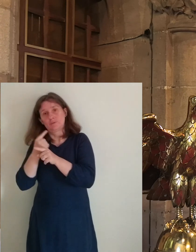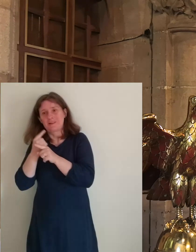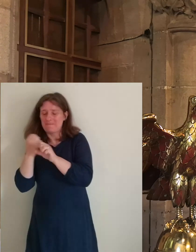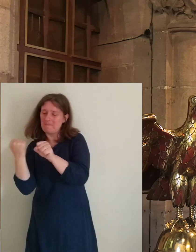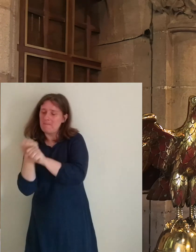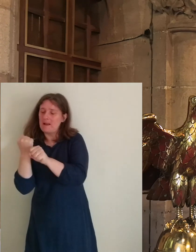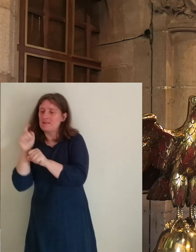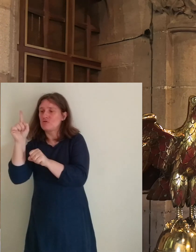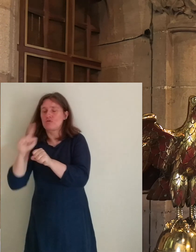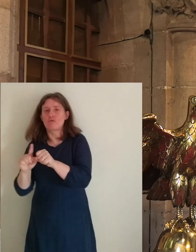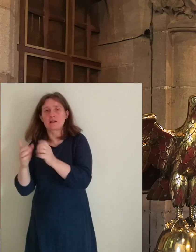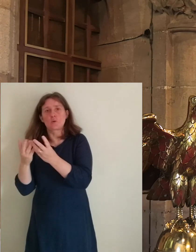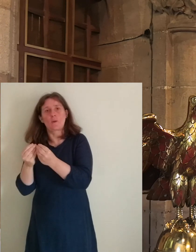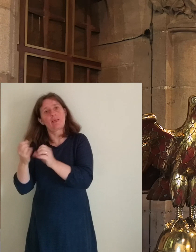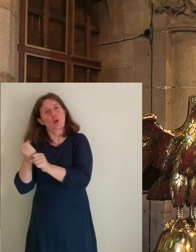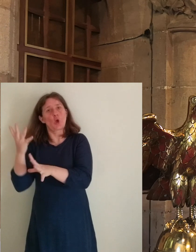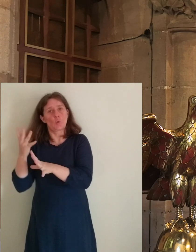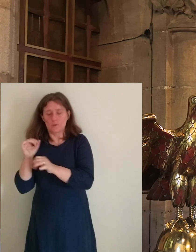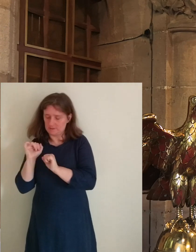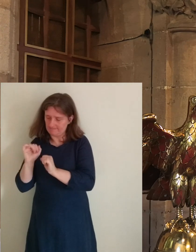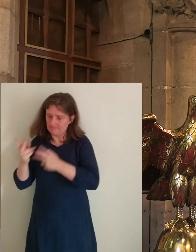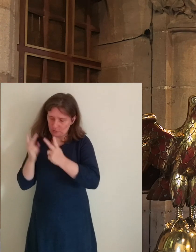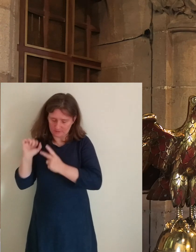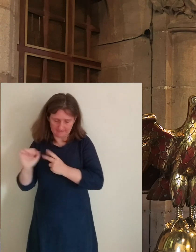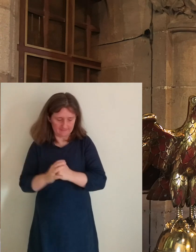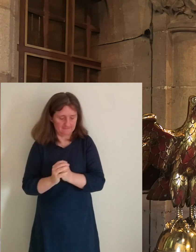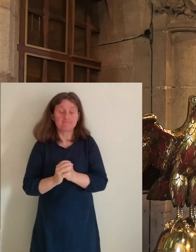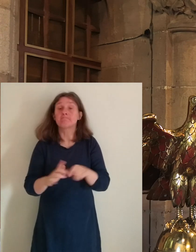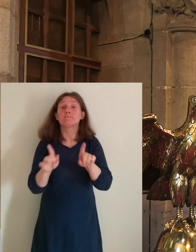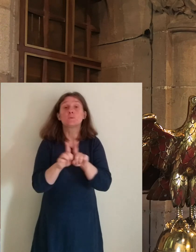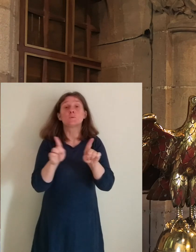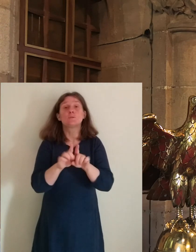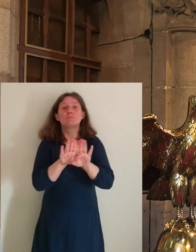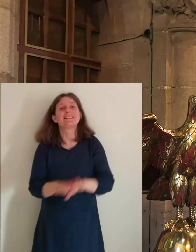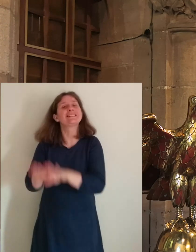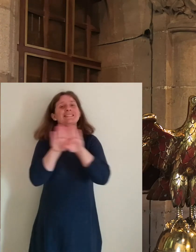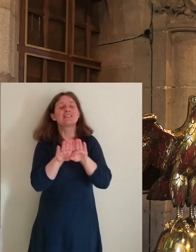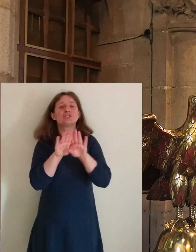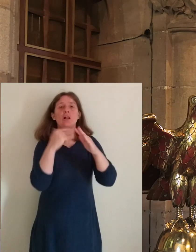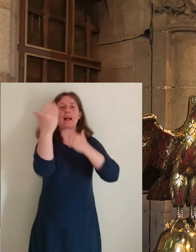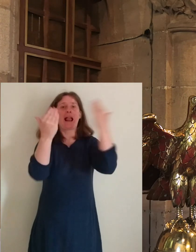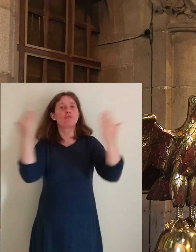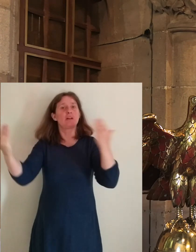We also have a look at a famous piece of art hanging in the National Gallery and explore